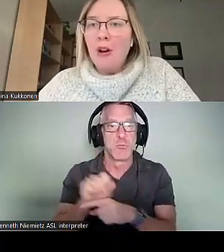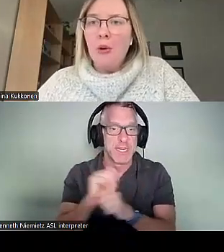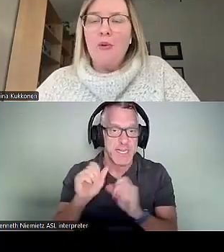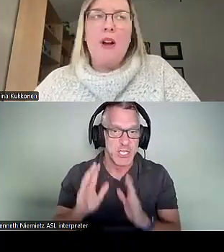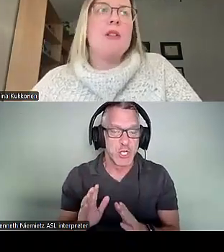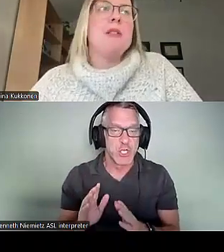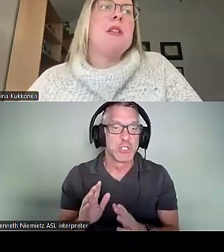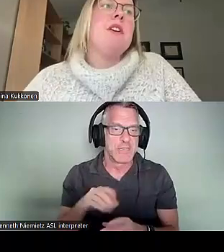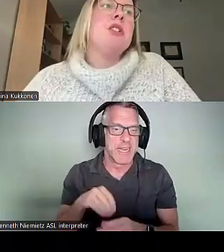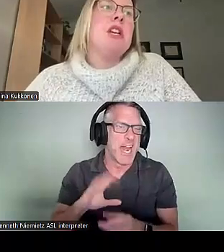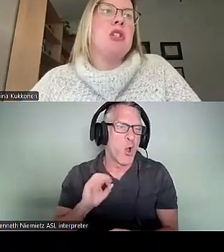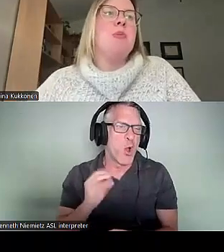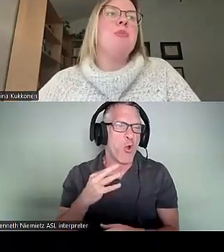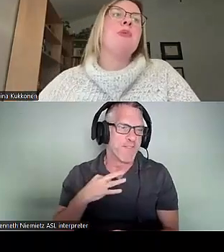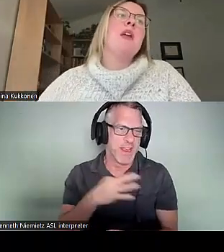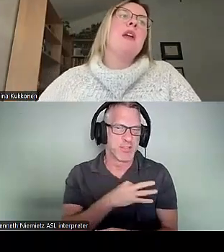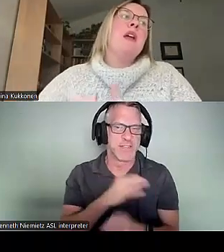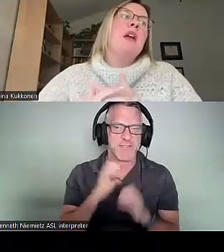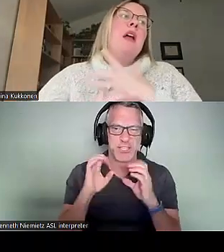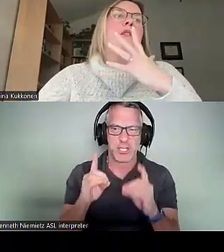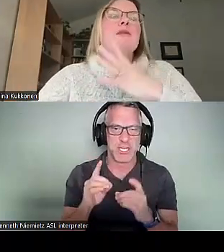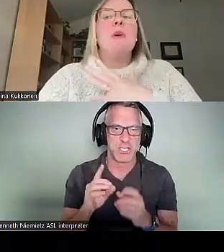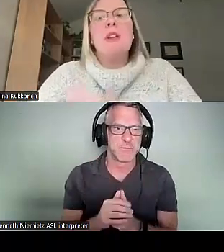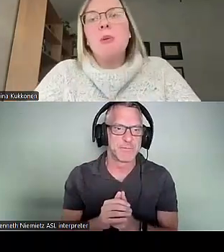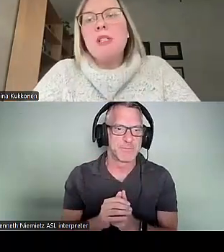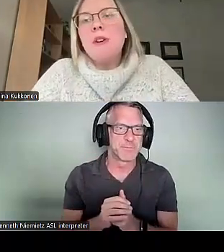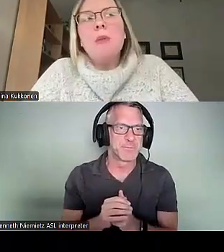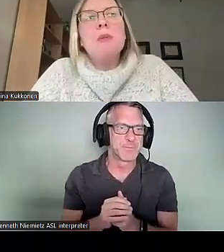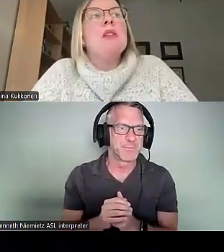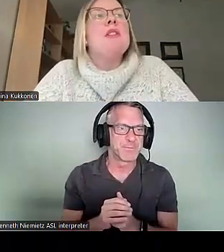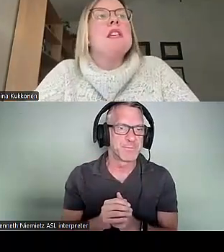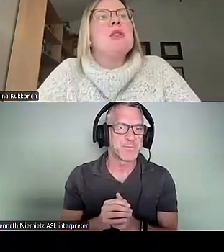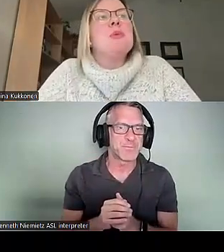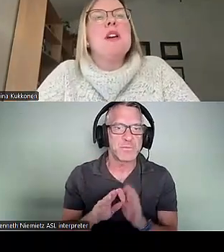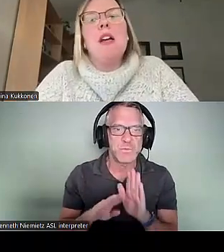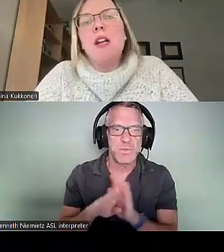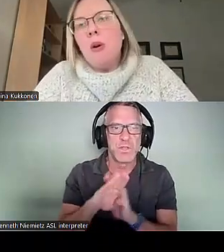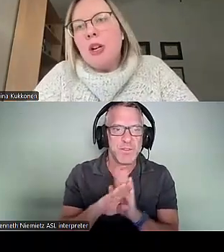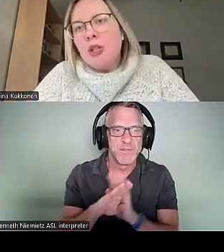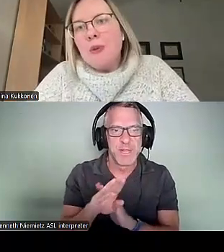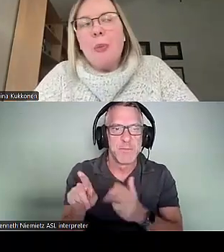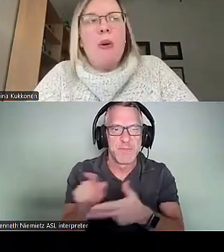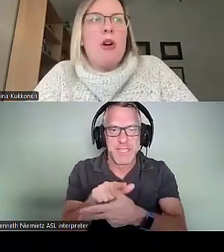our own faculty of education. And from there we developed these three guiding questions for the